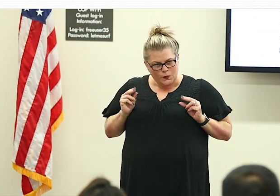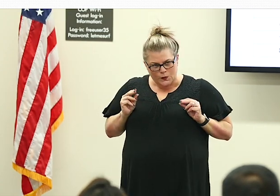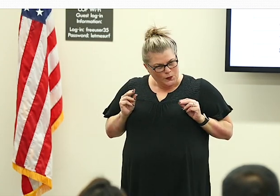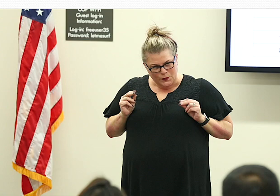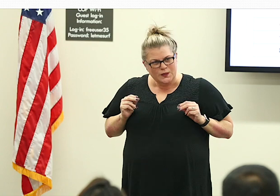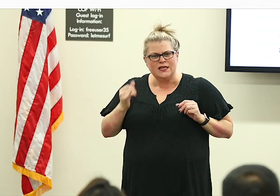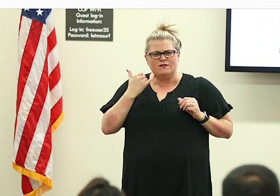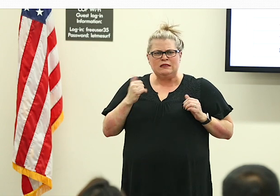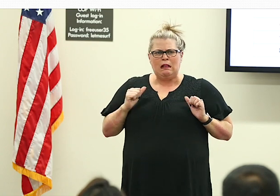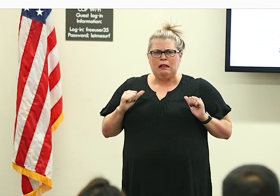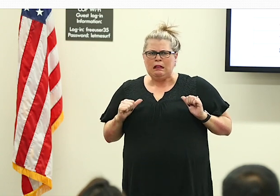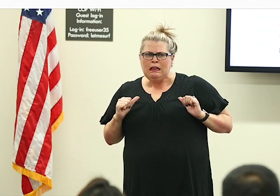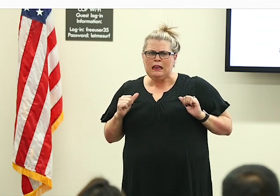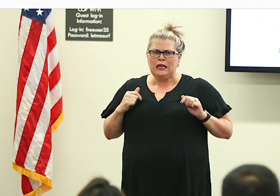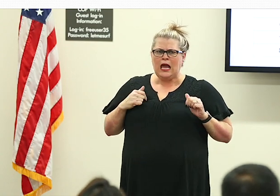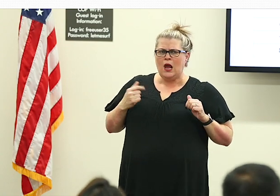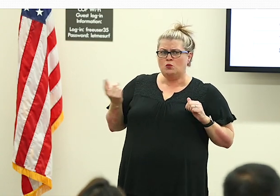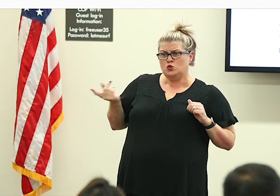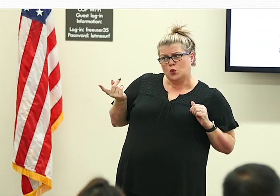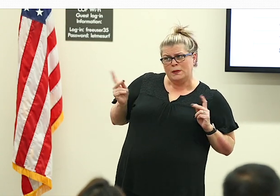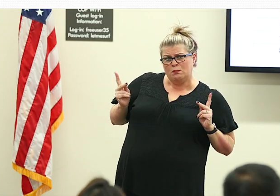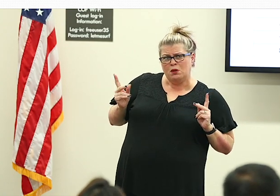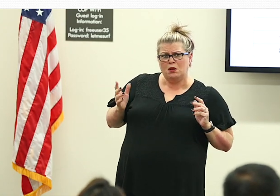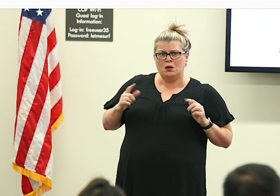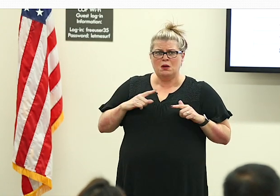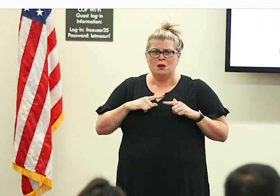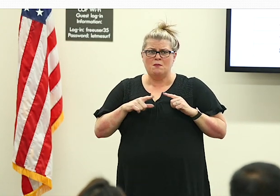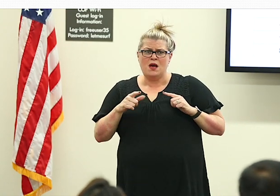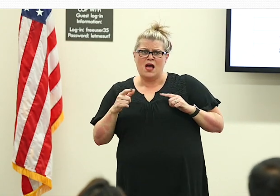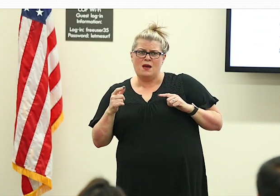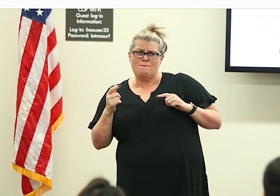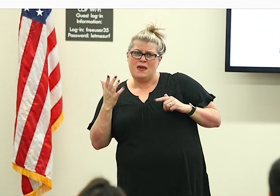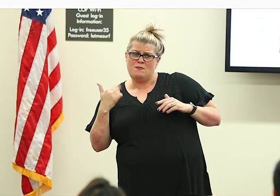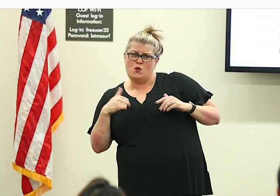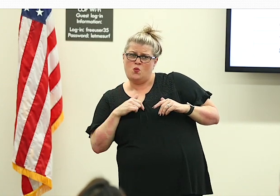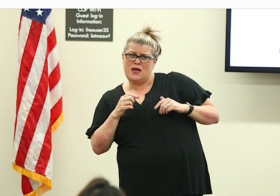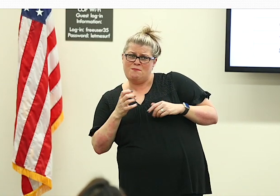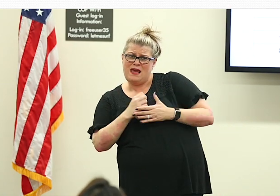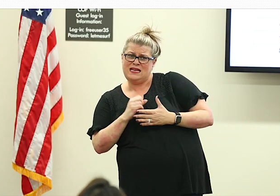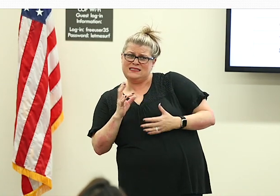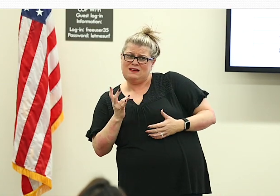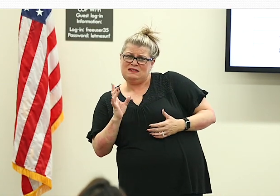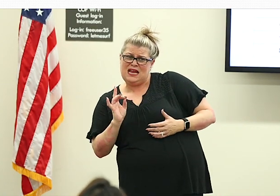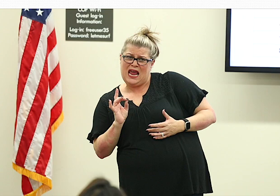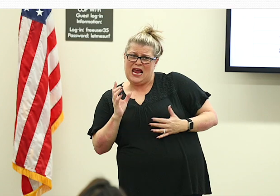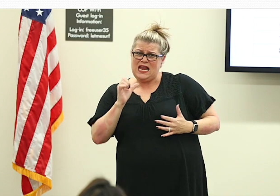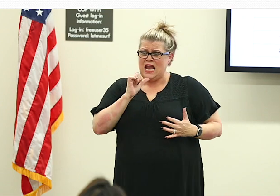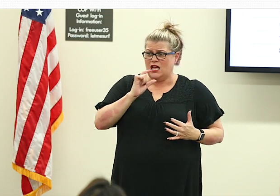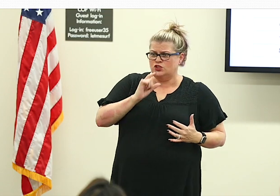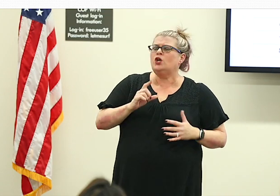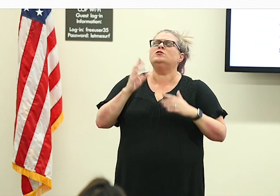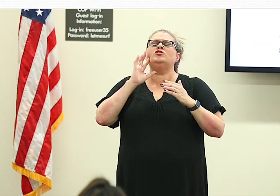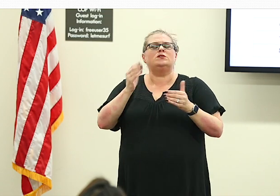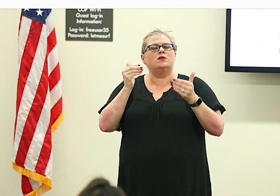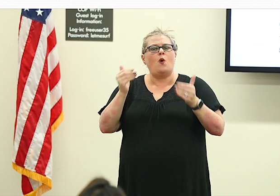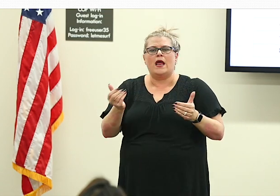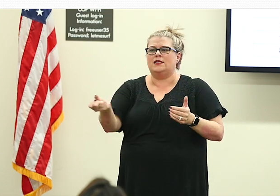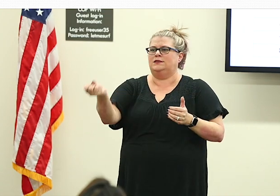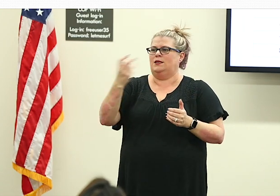say, you're a two-person household and you think you might make $78,000 even, go ahead and submit your document so we can actually look at it and see for you.